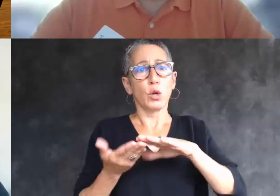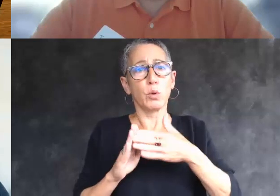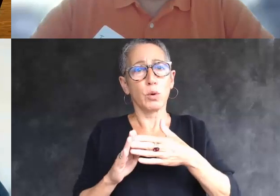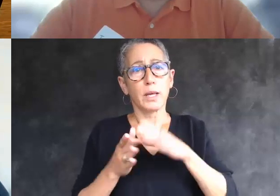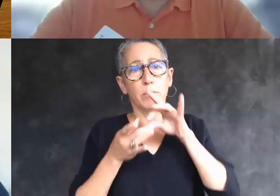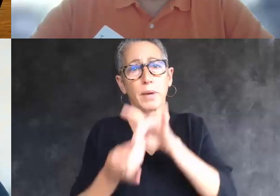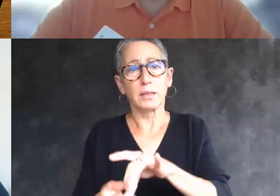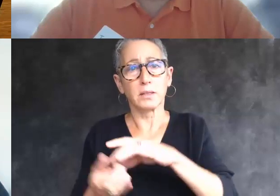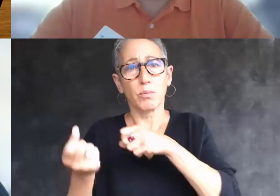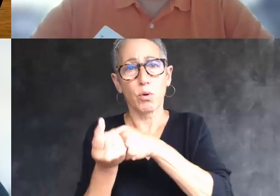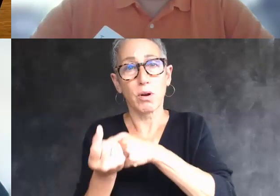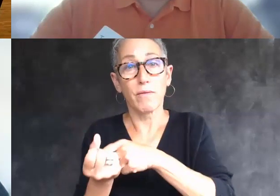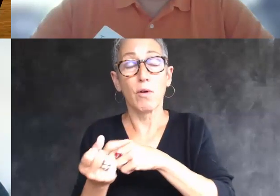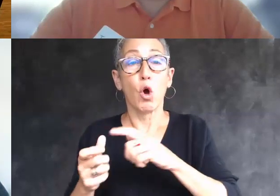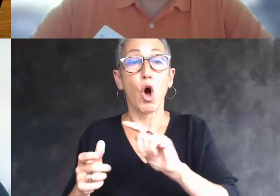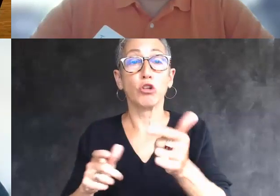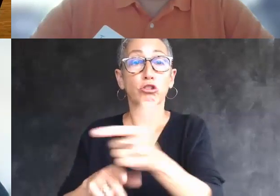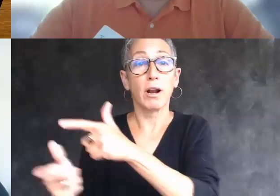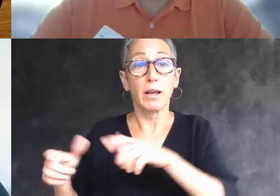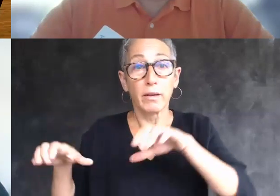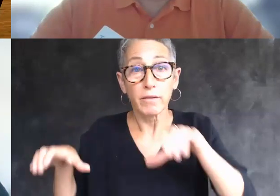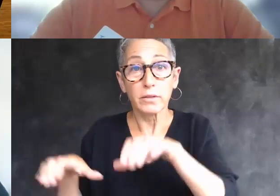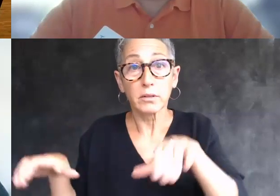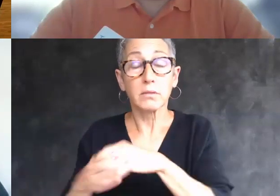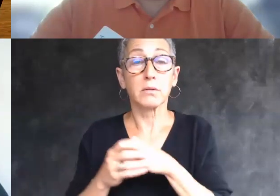alternatives needs to be used to challenge and undermine